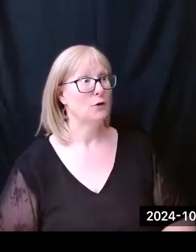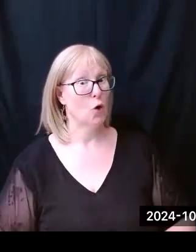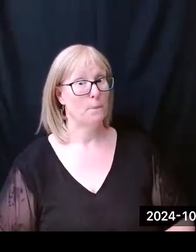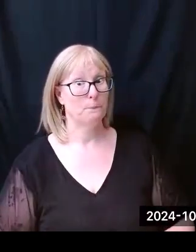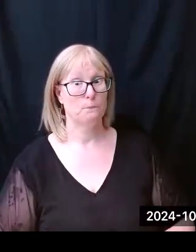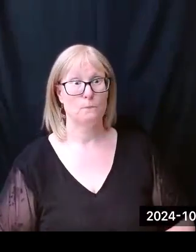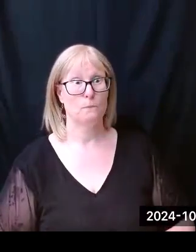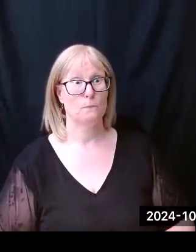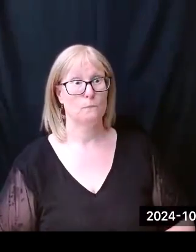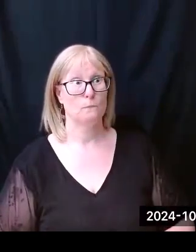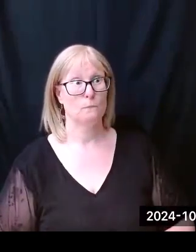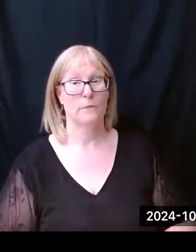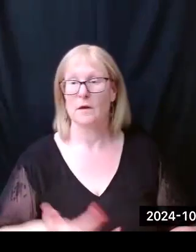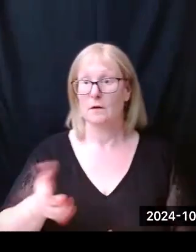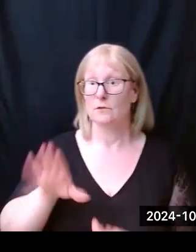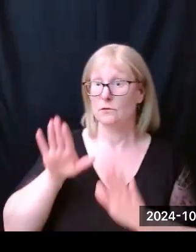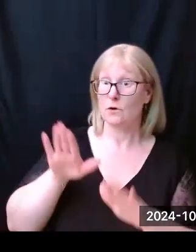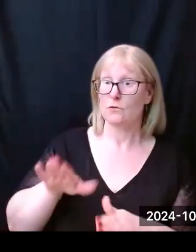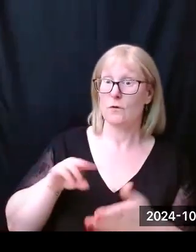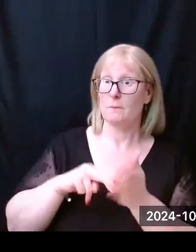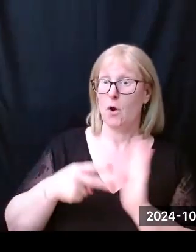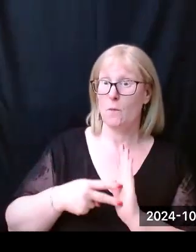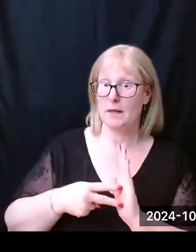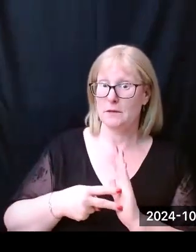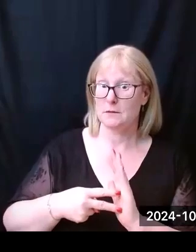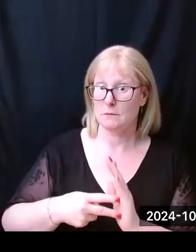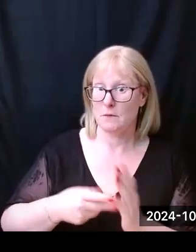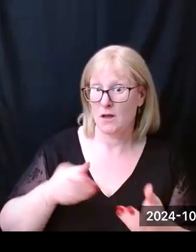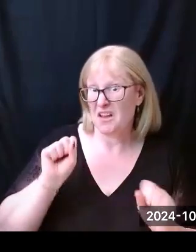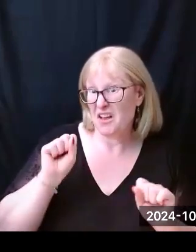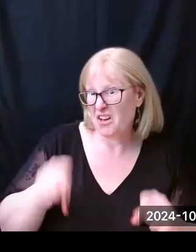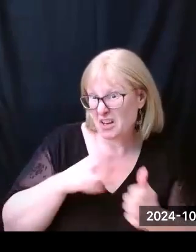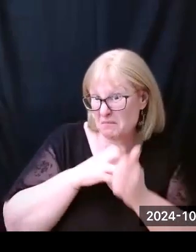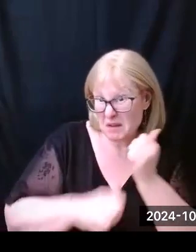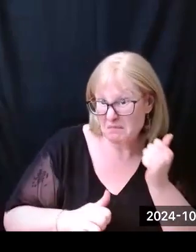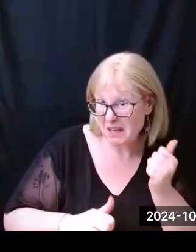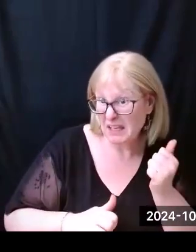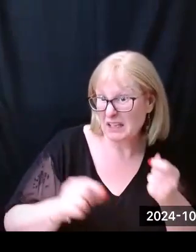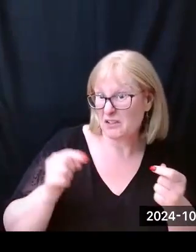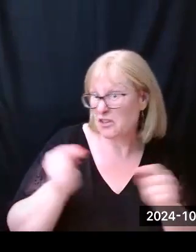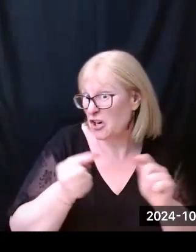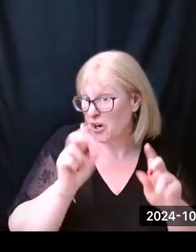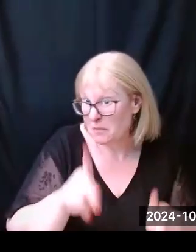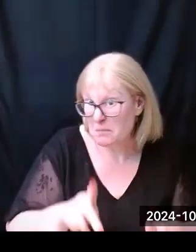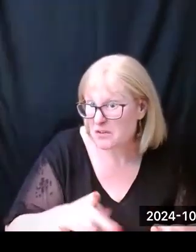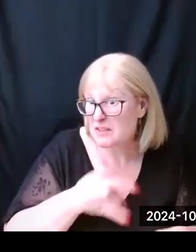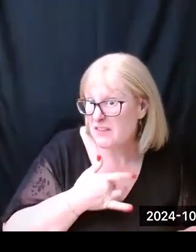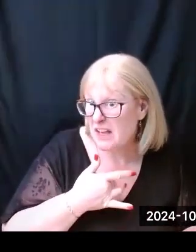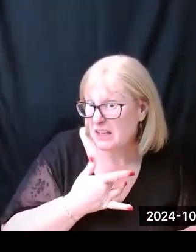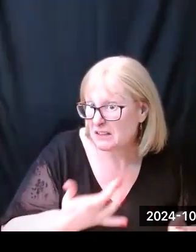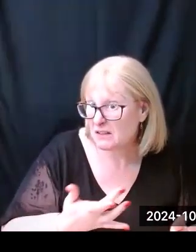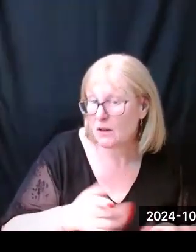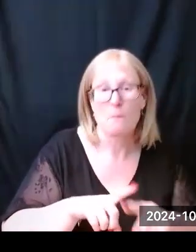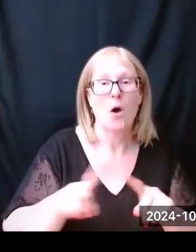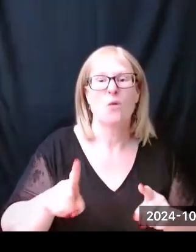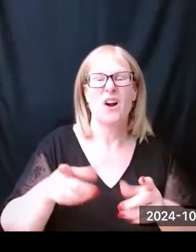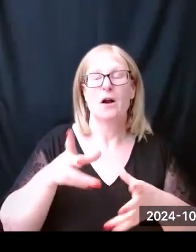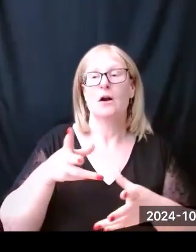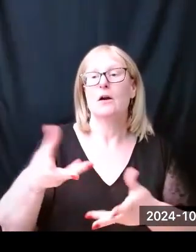have no idea what that means. Could it be something mean or hurtful? I don't know. But we're inviting that conversation to think about